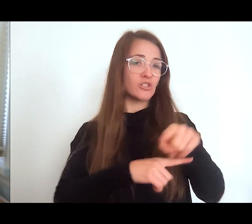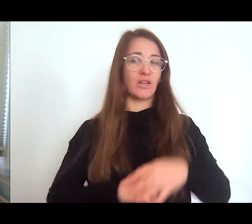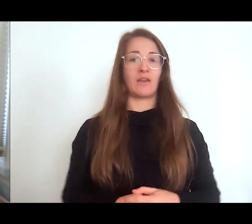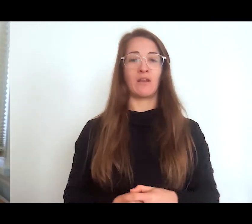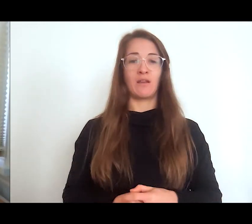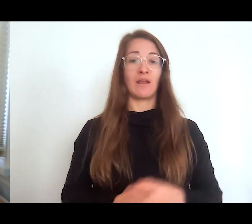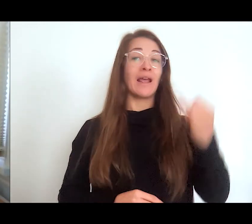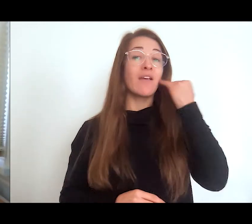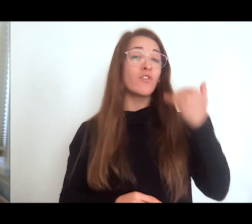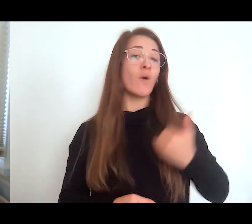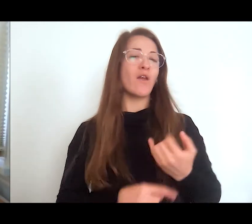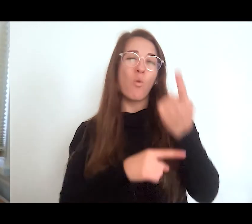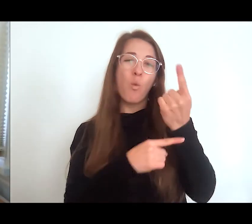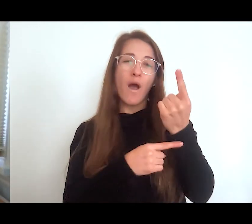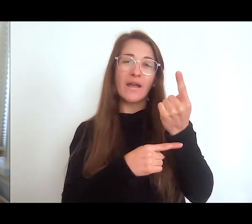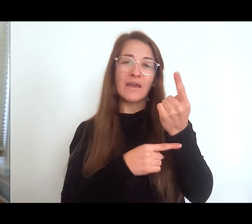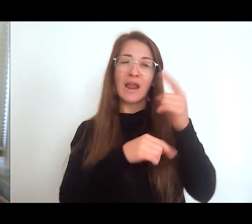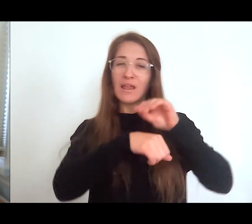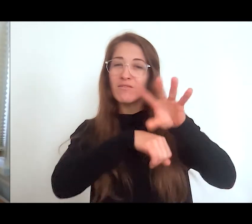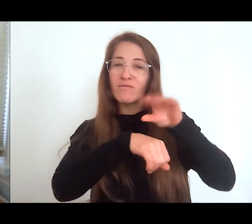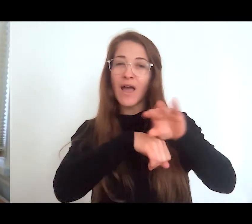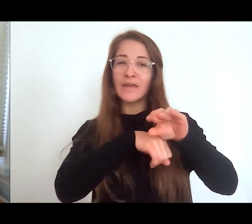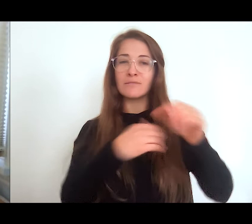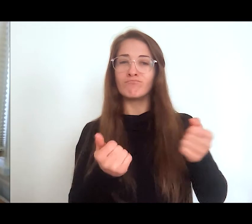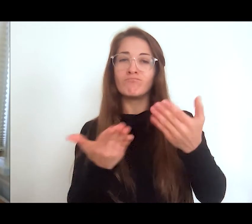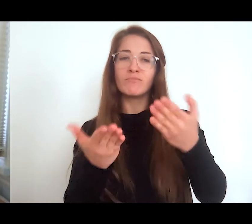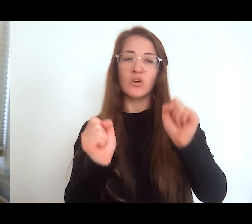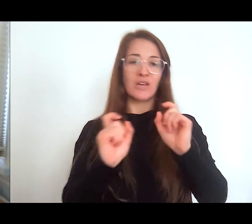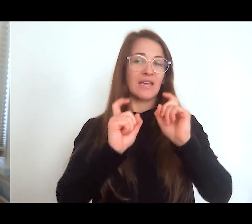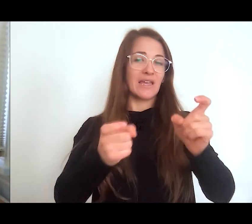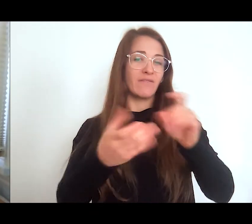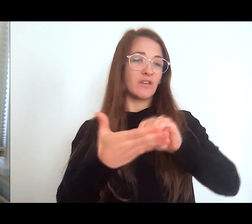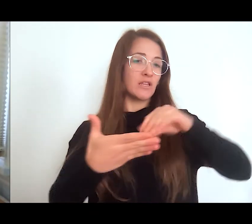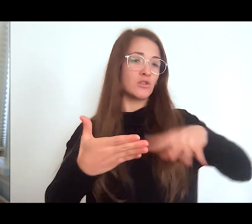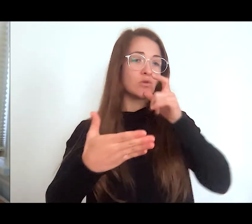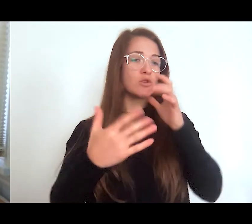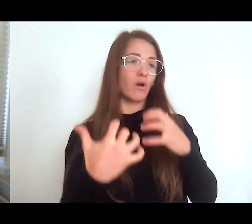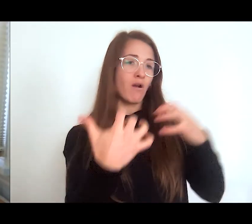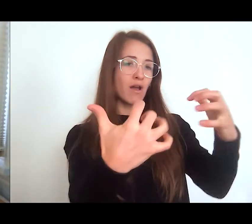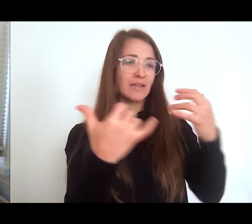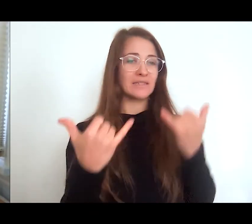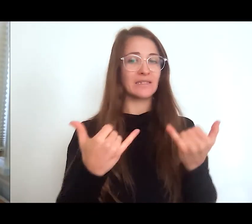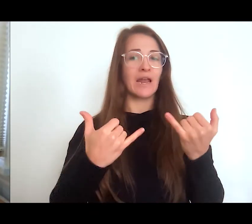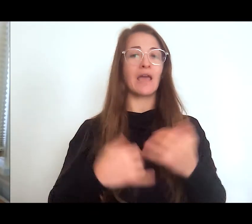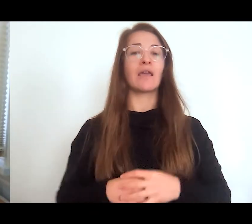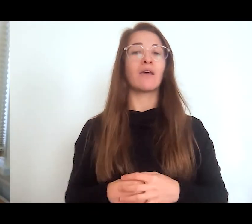LAST IS THIS A BROAD QUESTION, IF YOU HAVE ONE PIECE OF ADVICE TO GIVE TO THE STUDENTS WHO ARE